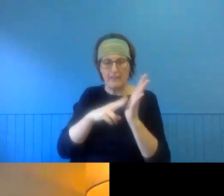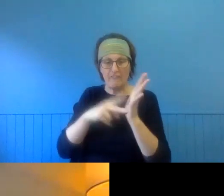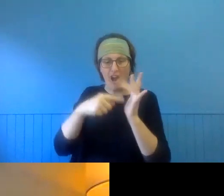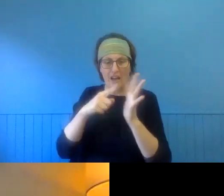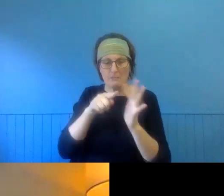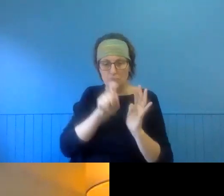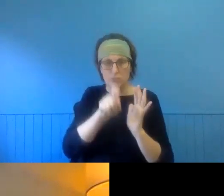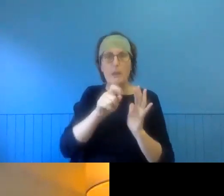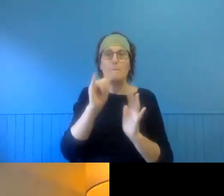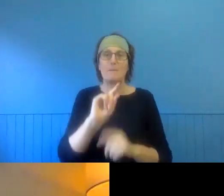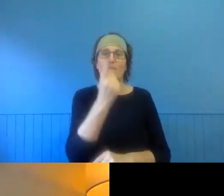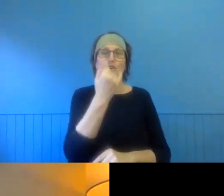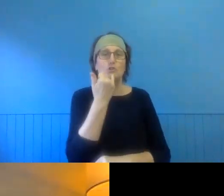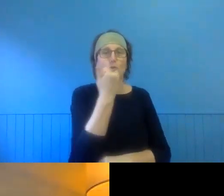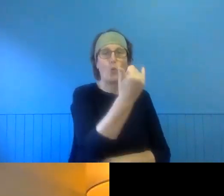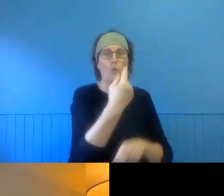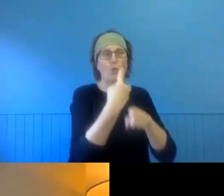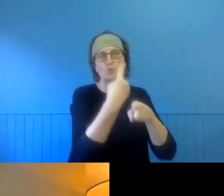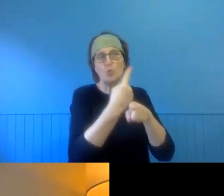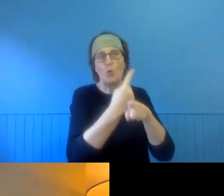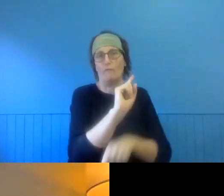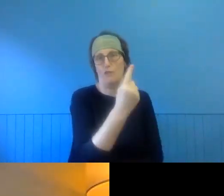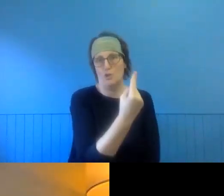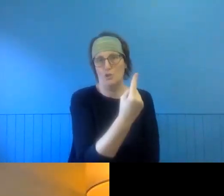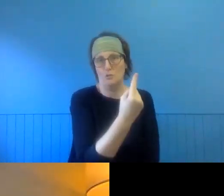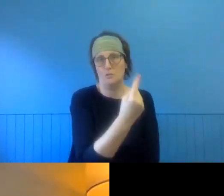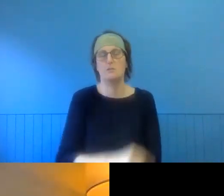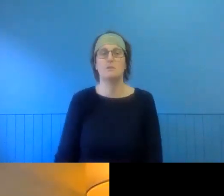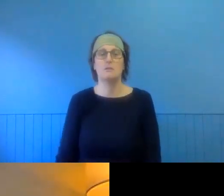Maybe speak to them about it before. The other thing is when you start -